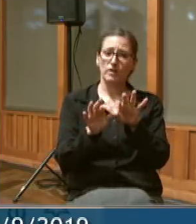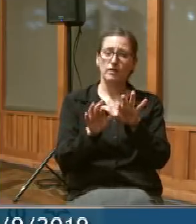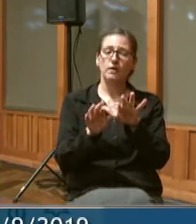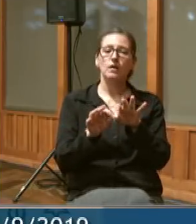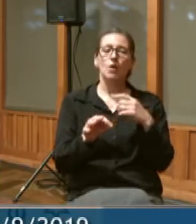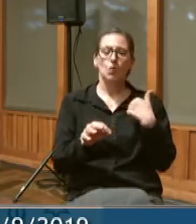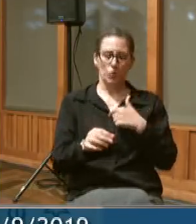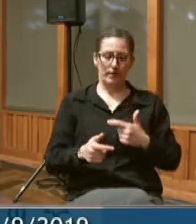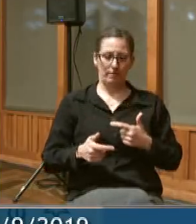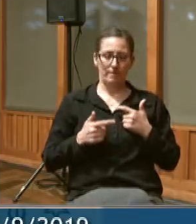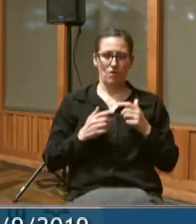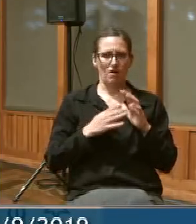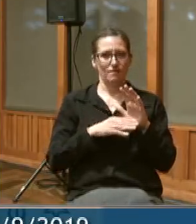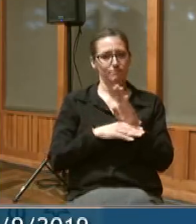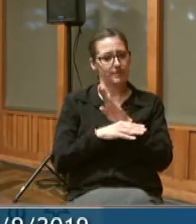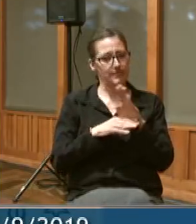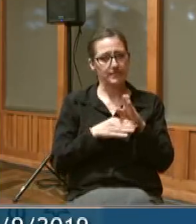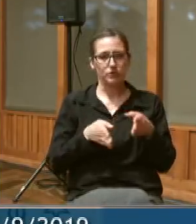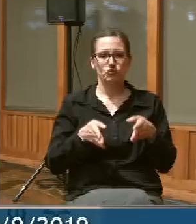IT CREATES COMMUNITY FOR US. THAT'S REALLY IMPORTANT TO ME